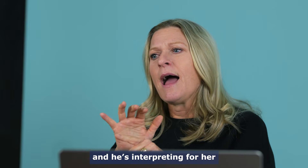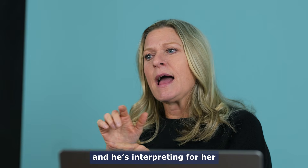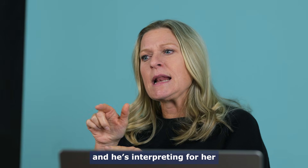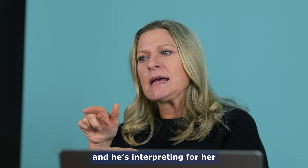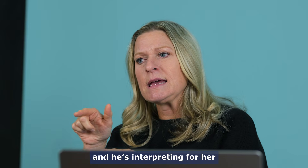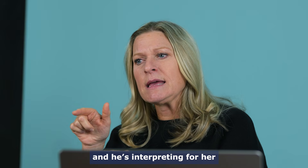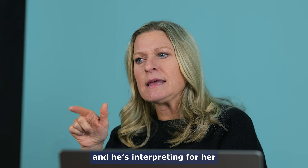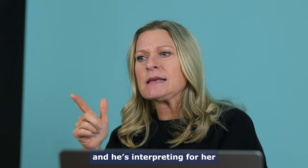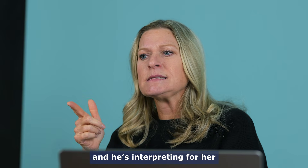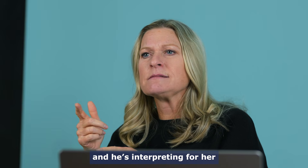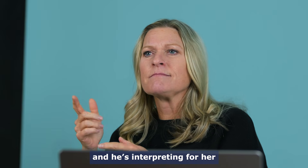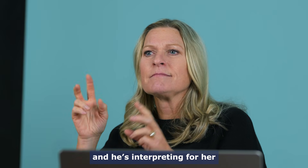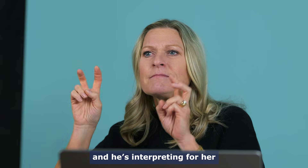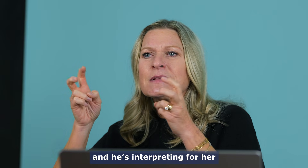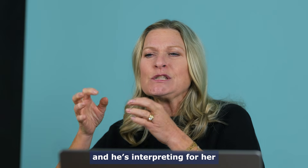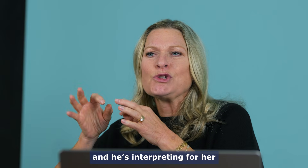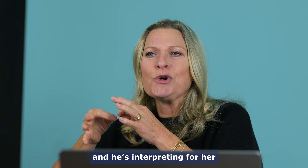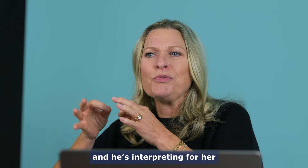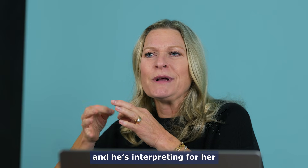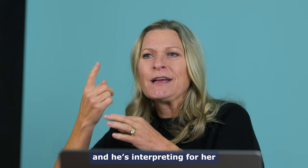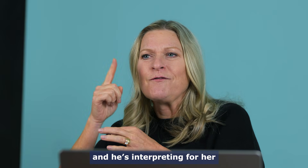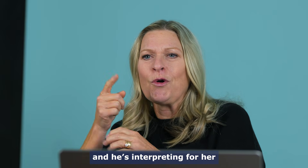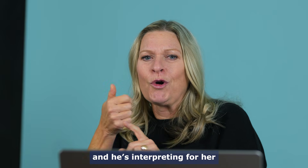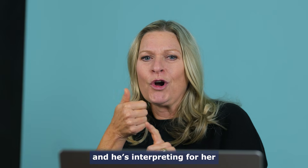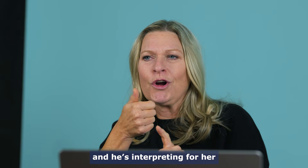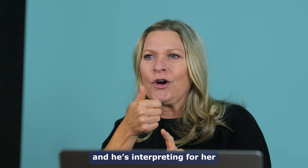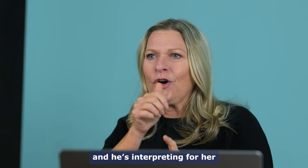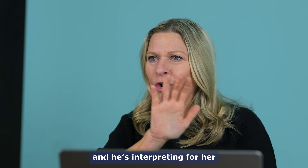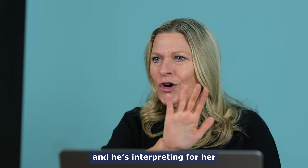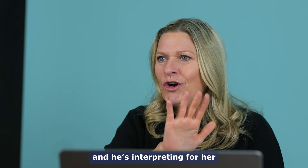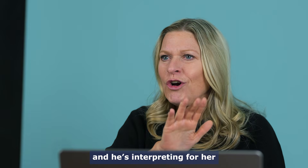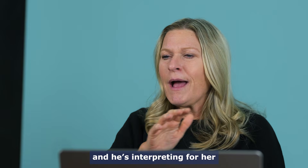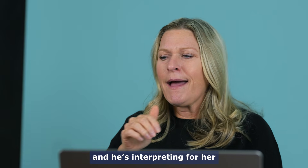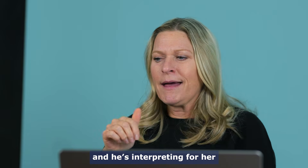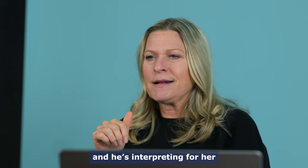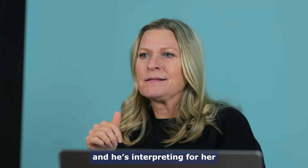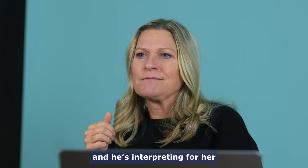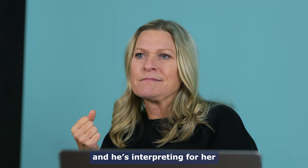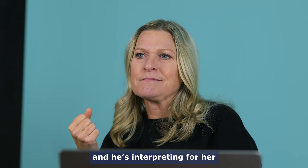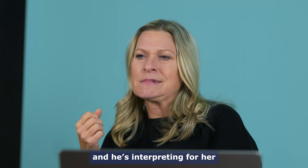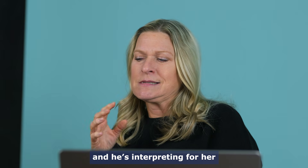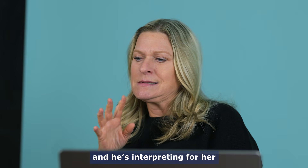and he’s interpreting for her